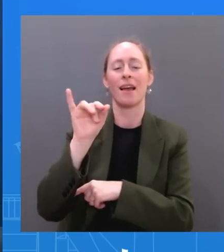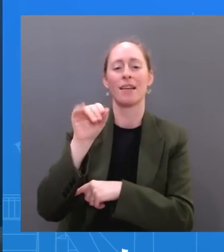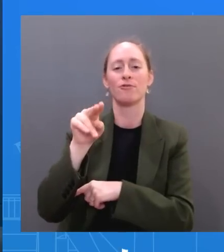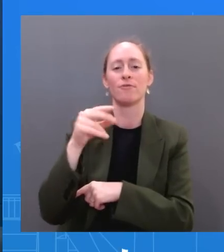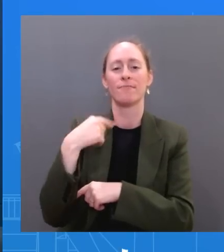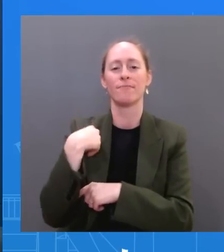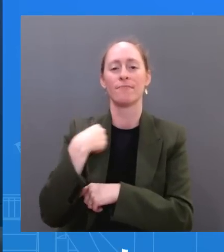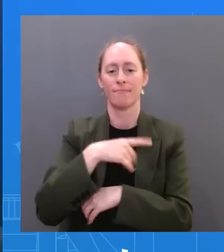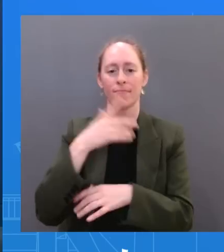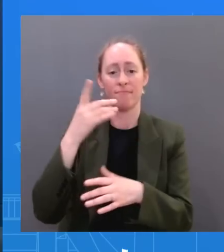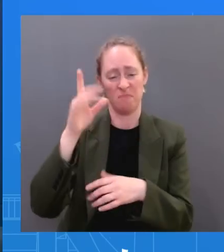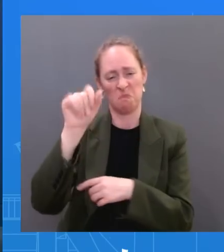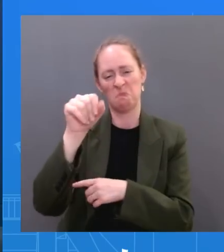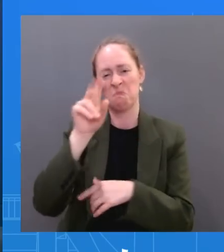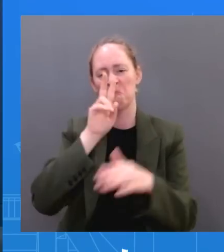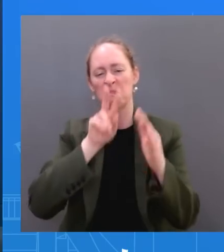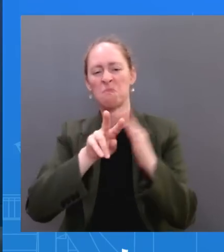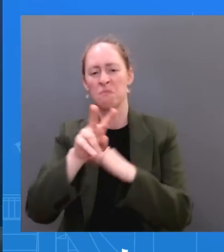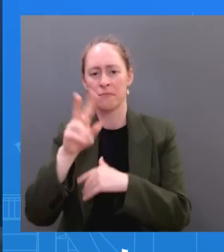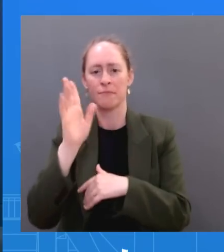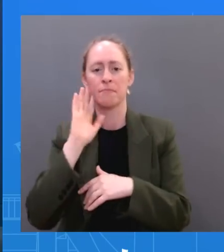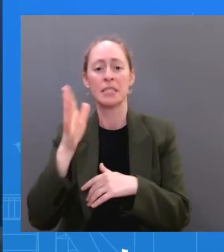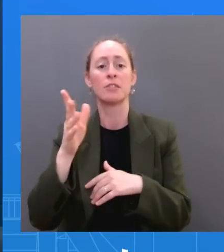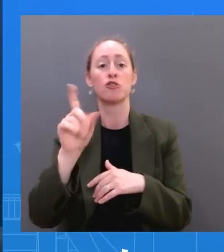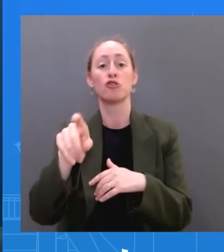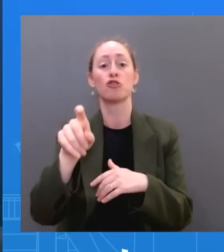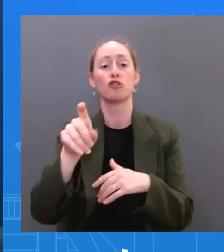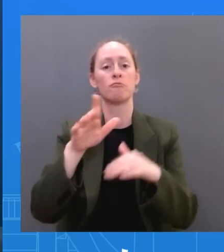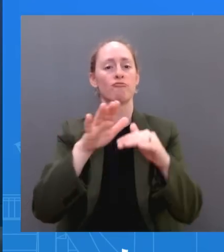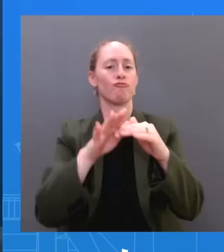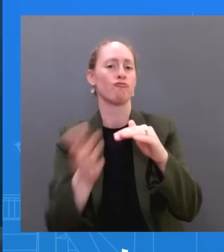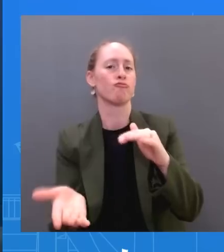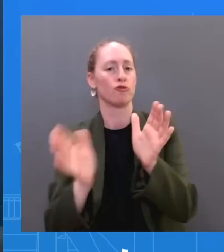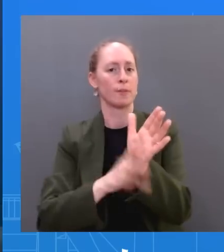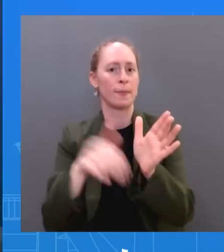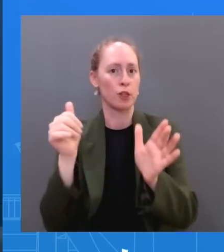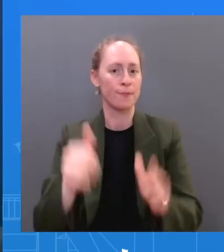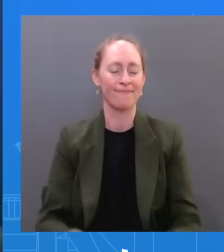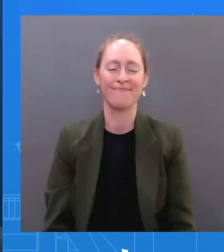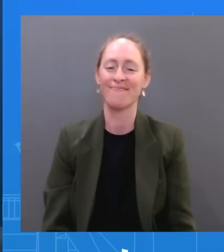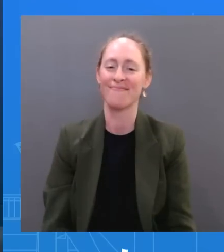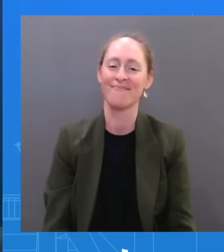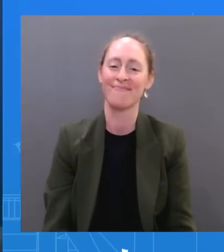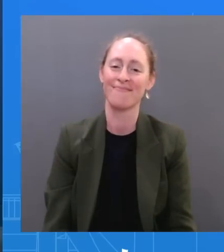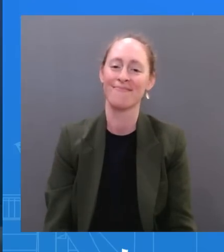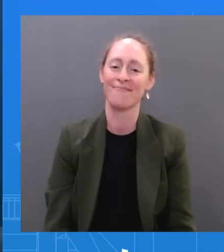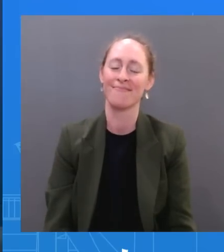Saturday marked the one-year anniversary of President Biden's Executive Order to Promote Competition